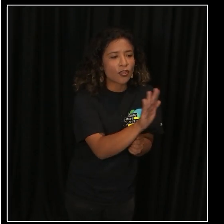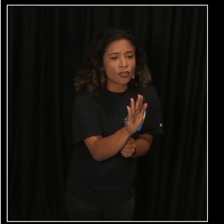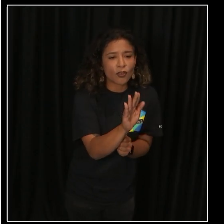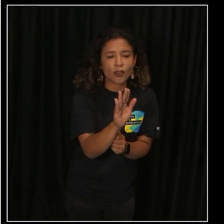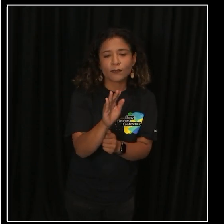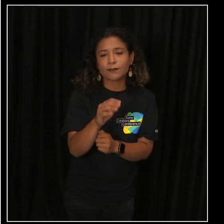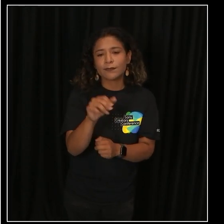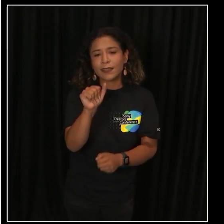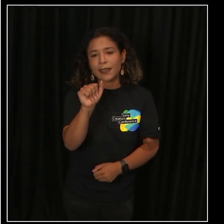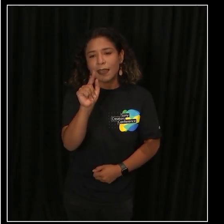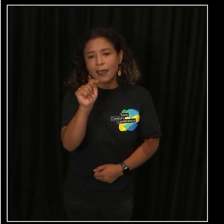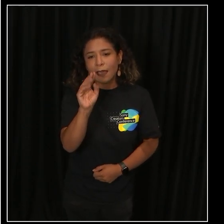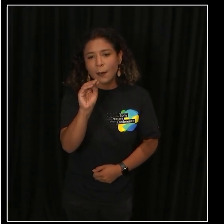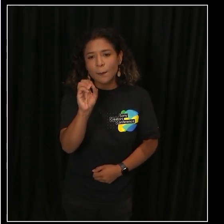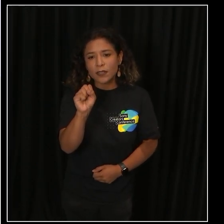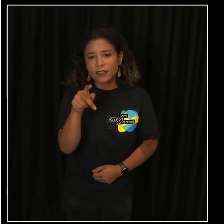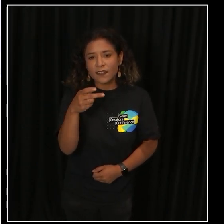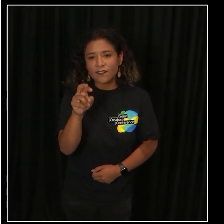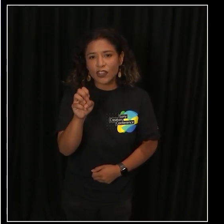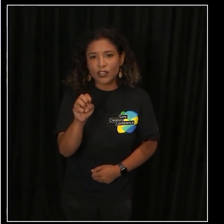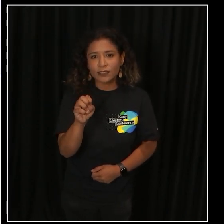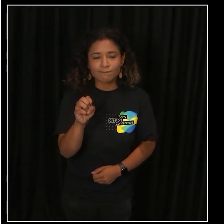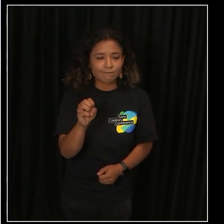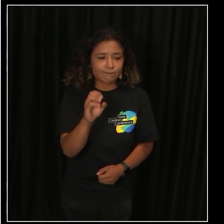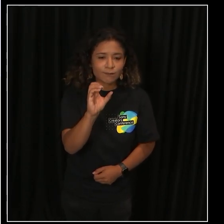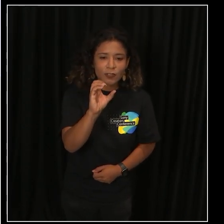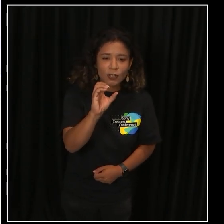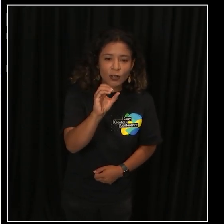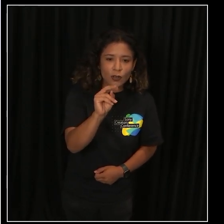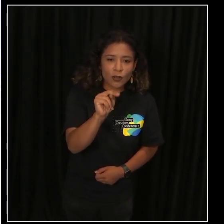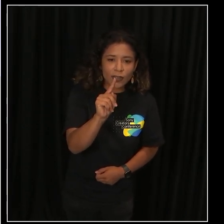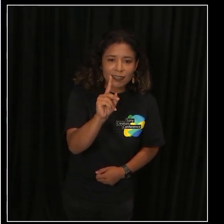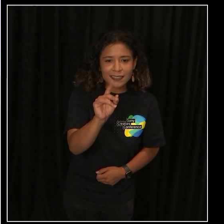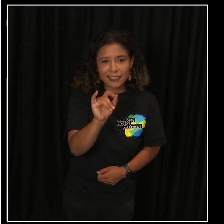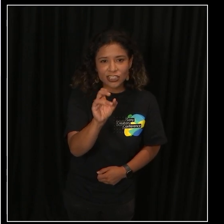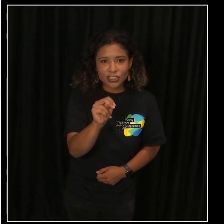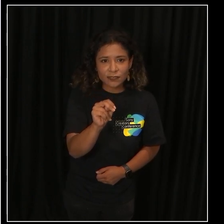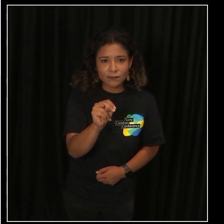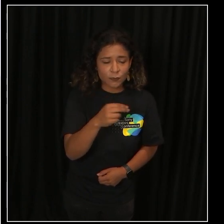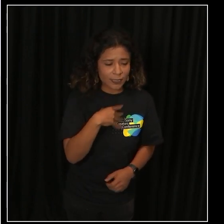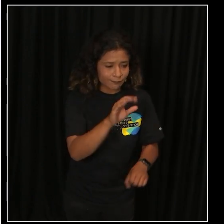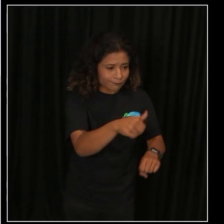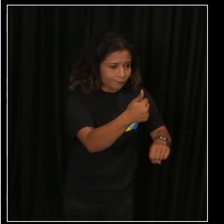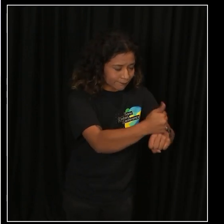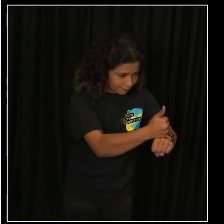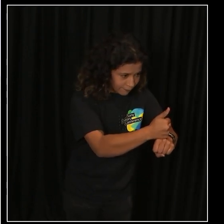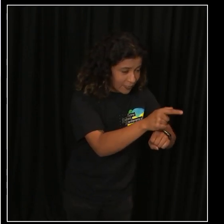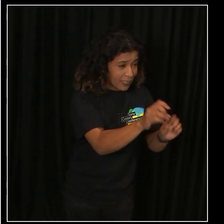We use a combination of the Basis Sky’s to represent the changes from clear sky to cloudy and rainy sky.